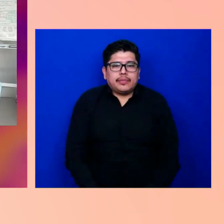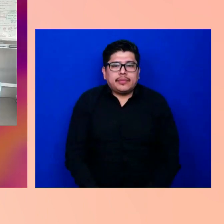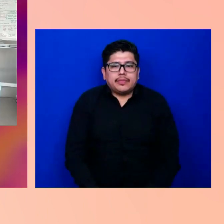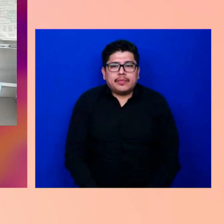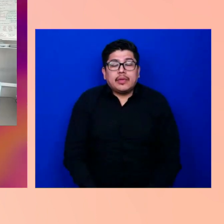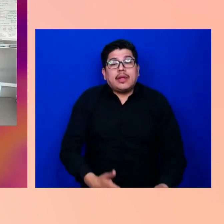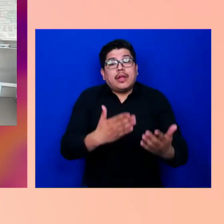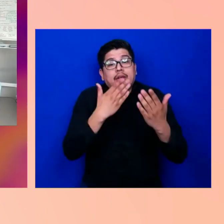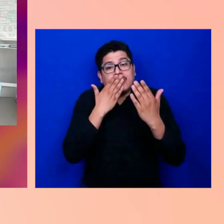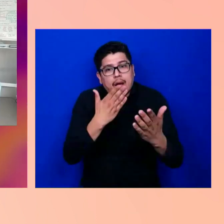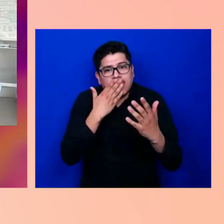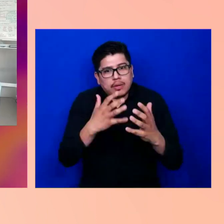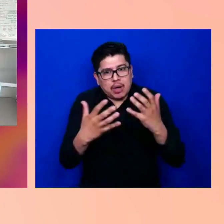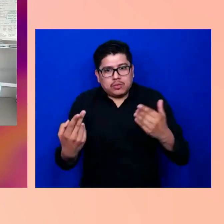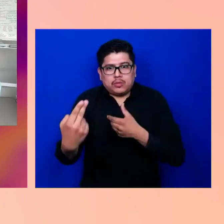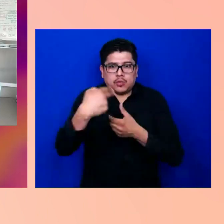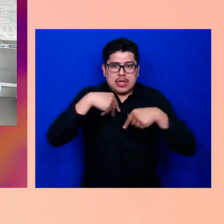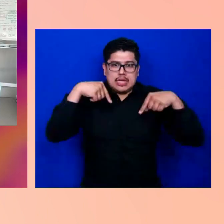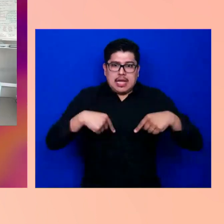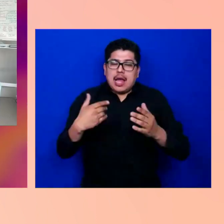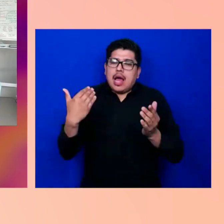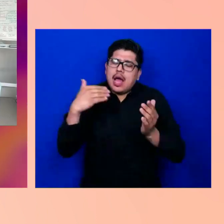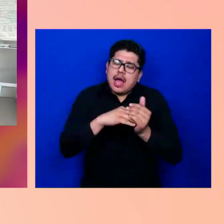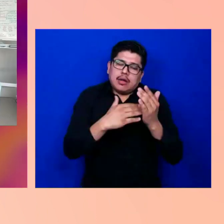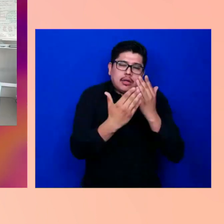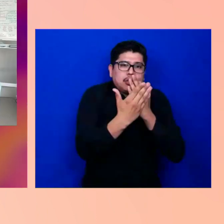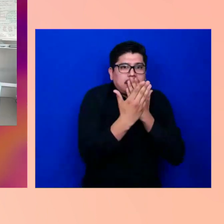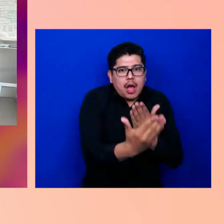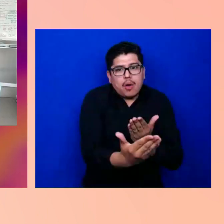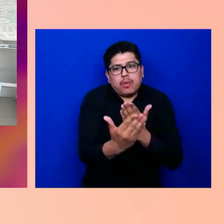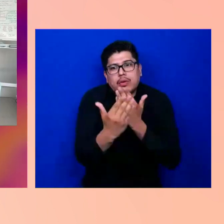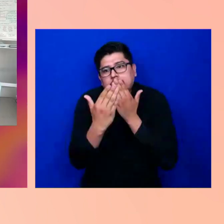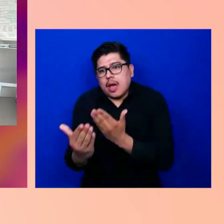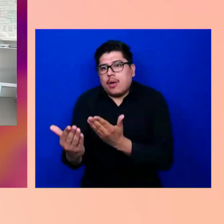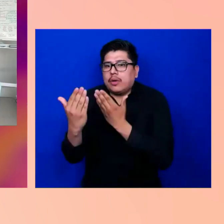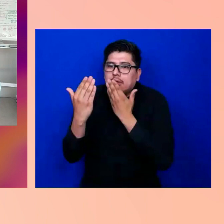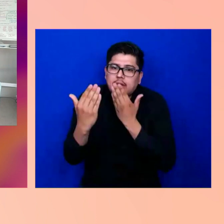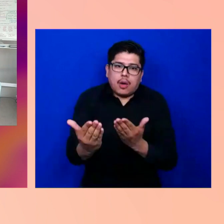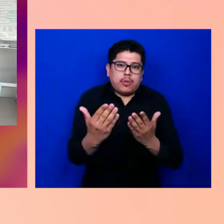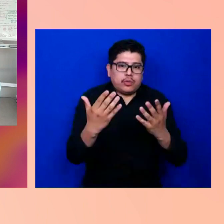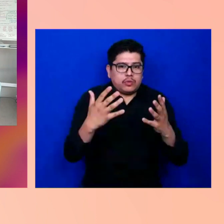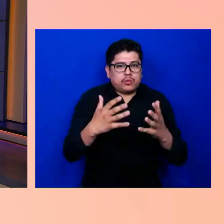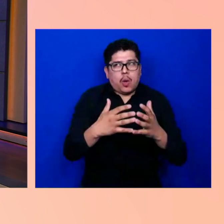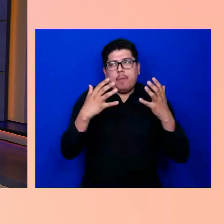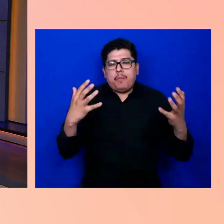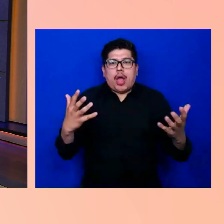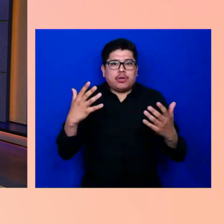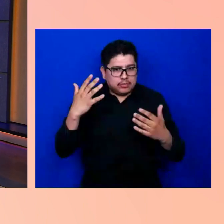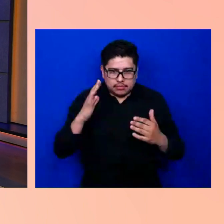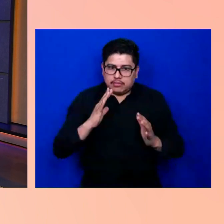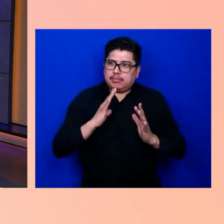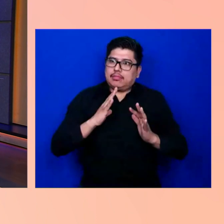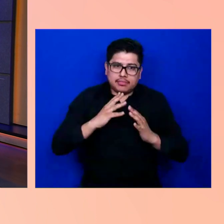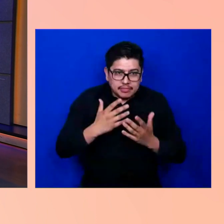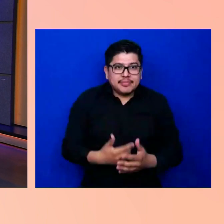Again, a huge thank you to Jhillika Kumar. Thank you so much, Lauren. Welcome back.